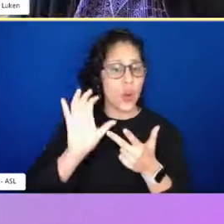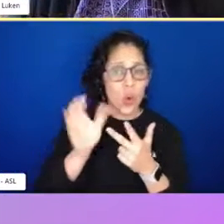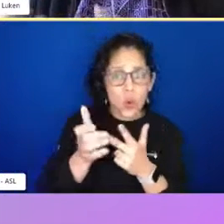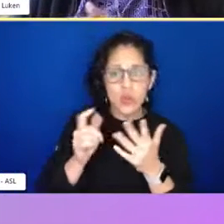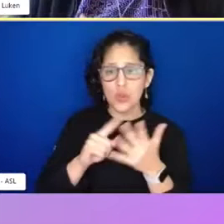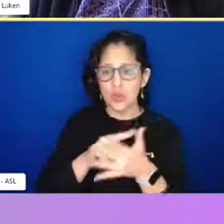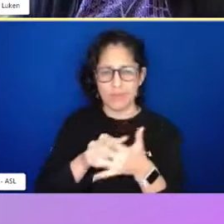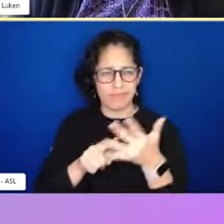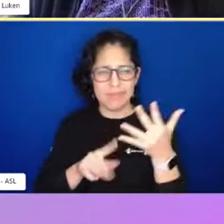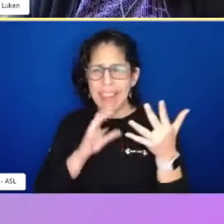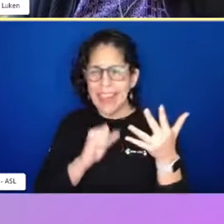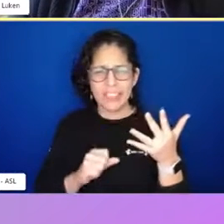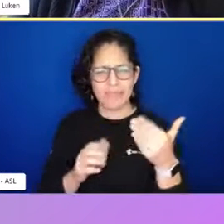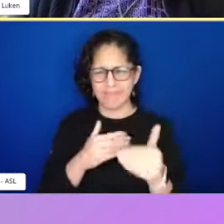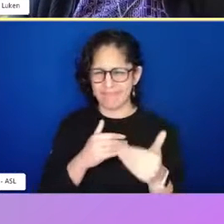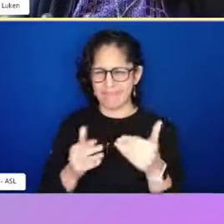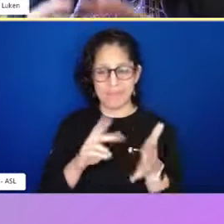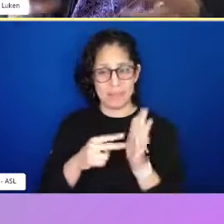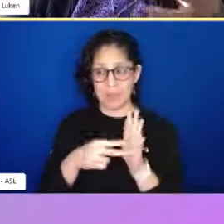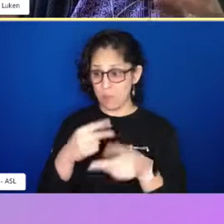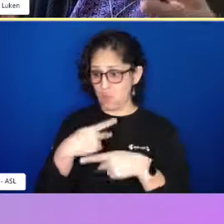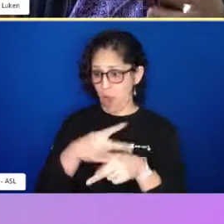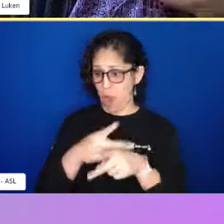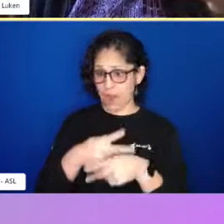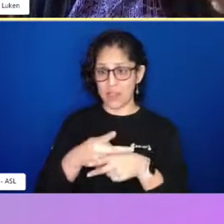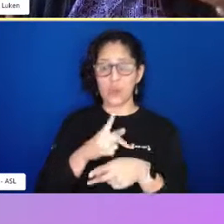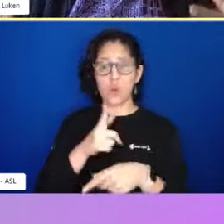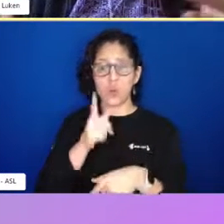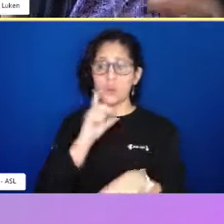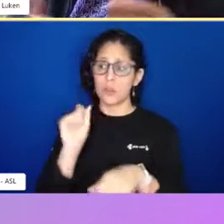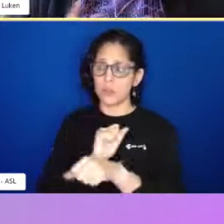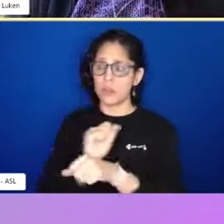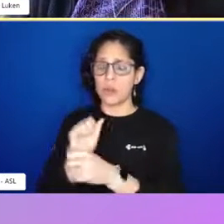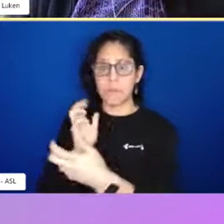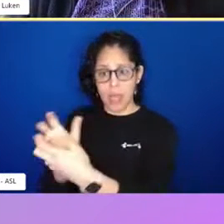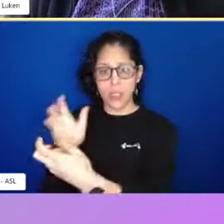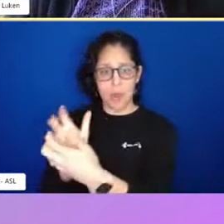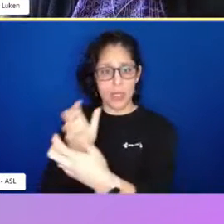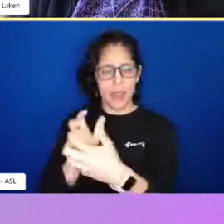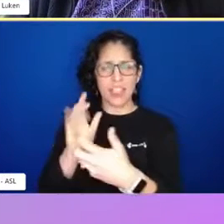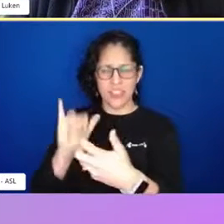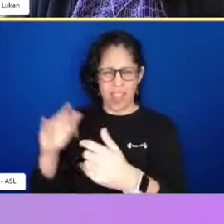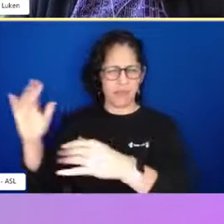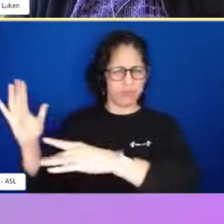ability, language, gender, age, and any other type that